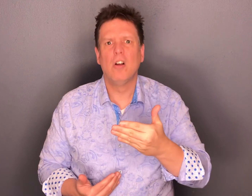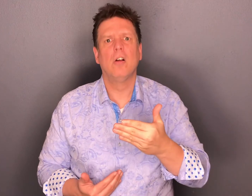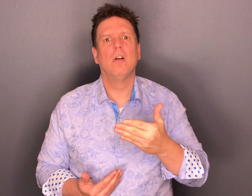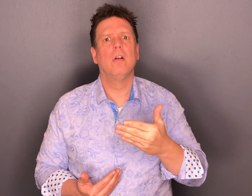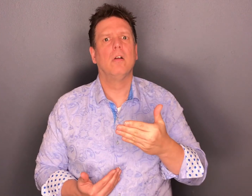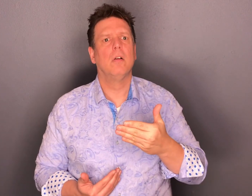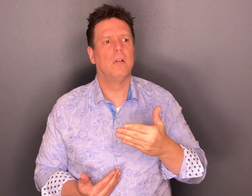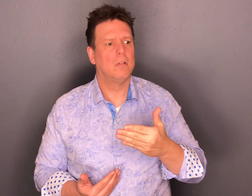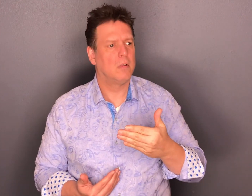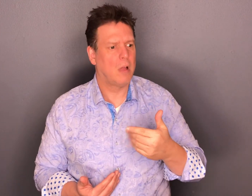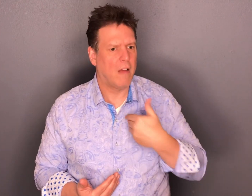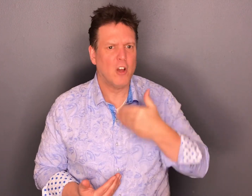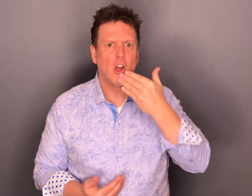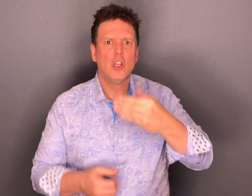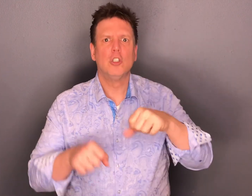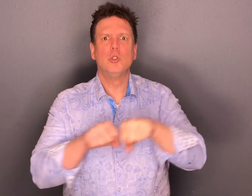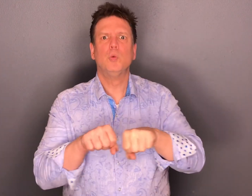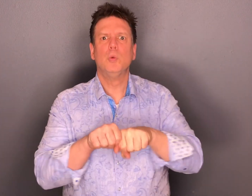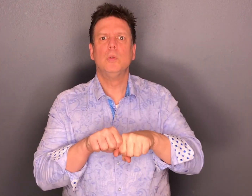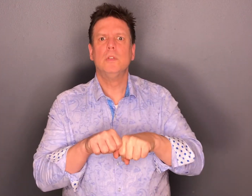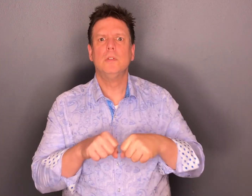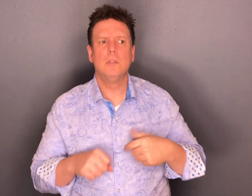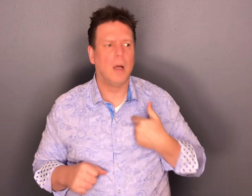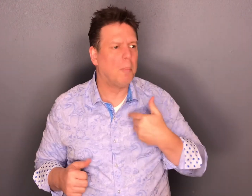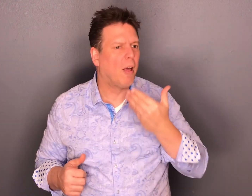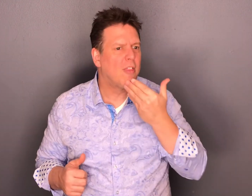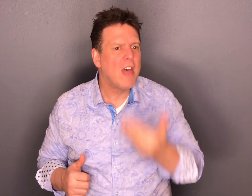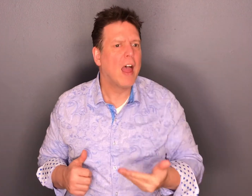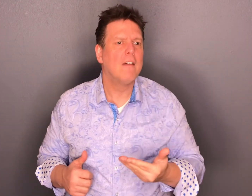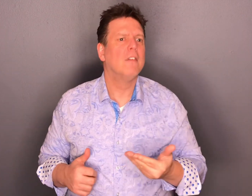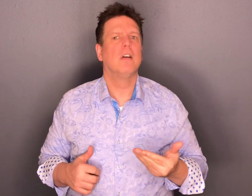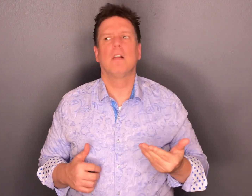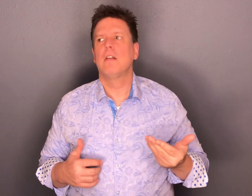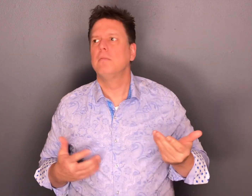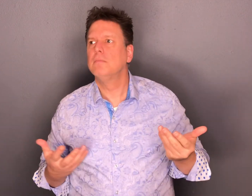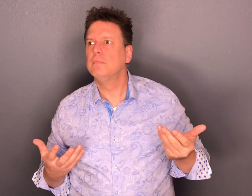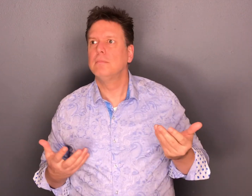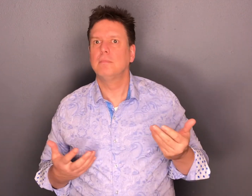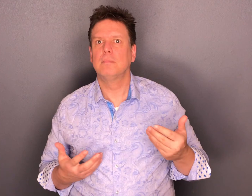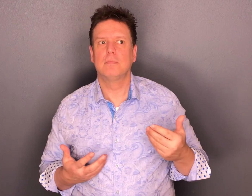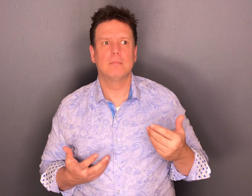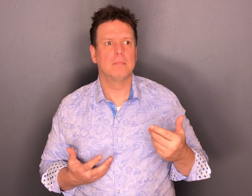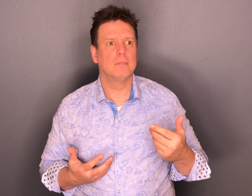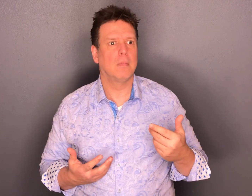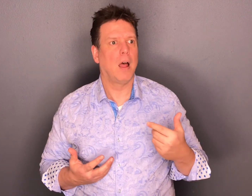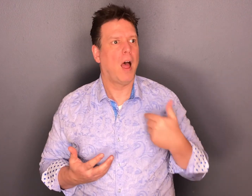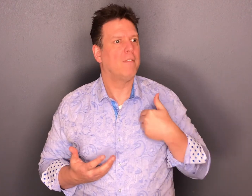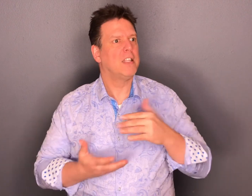things find the things that you're grateful for. That you have good shoes